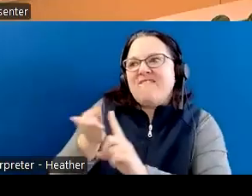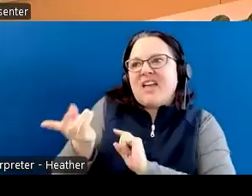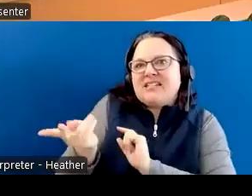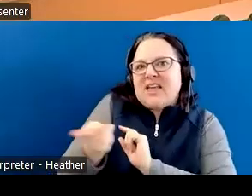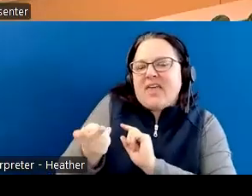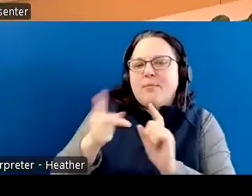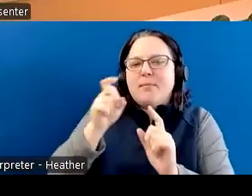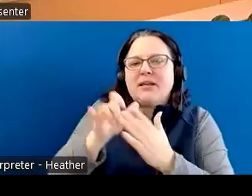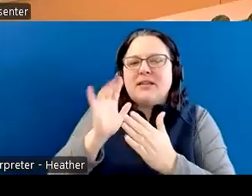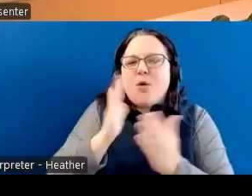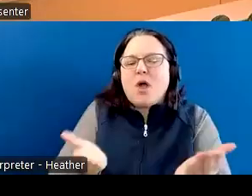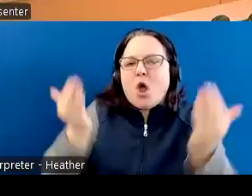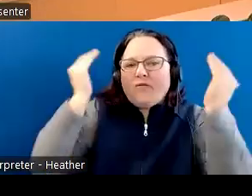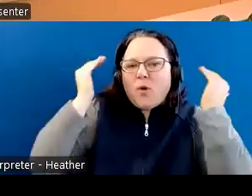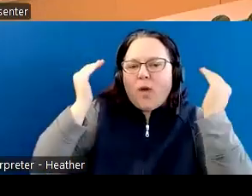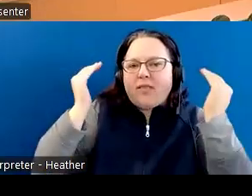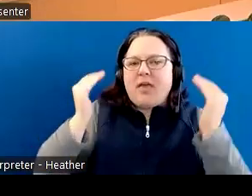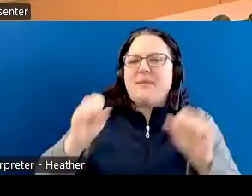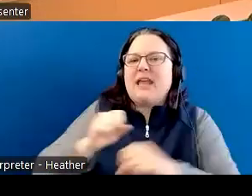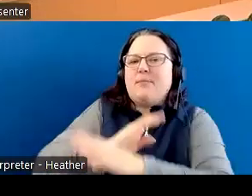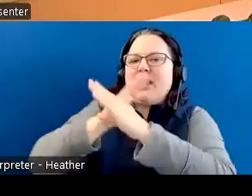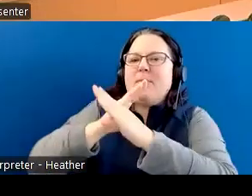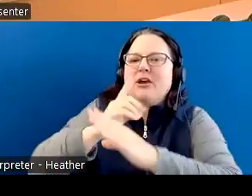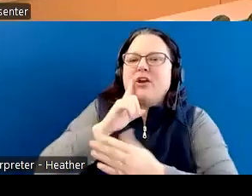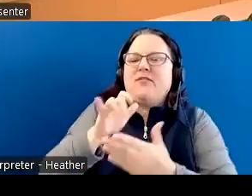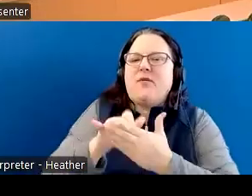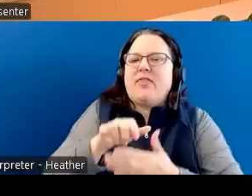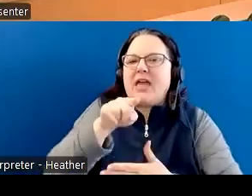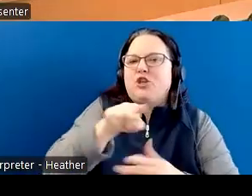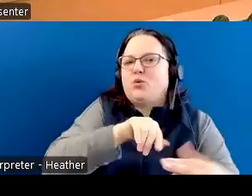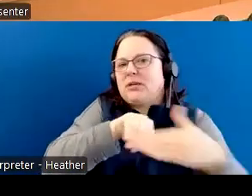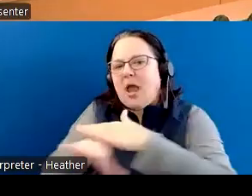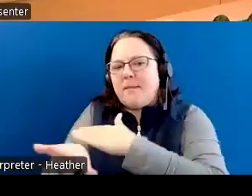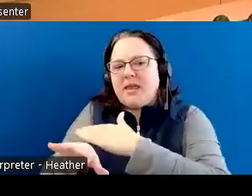overwhelm can can be a barrier to getting their foot in the door and can can kind you know I think